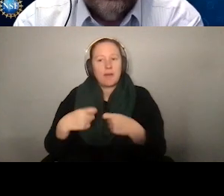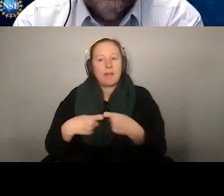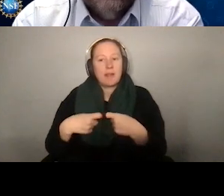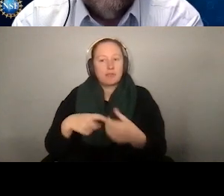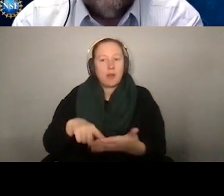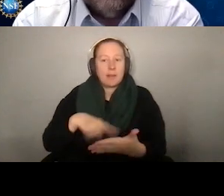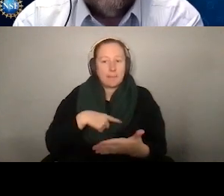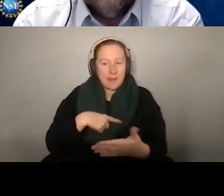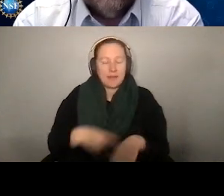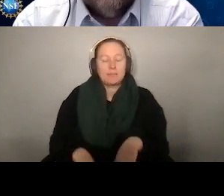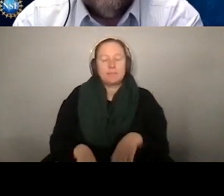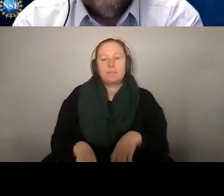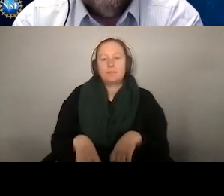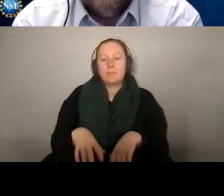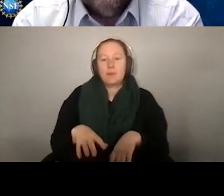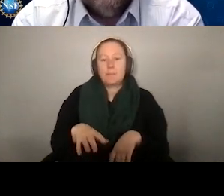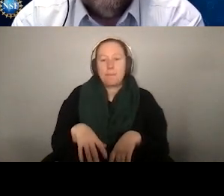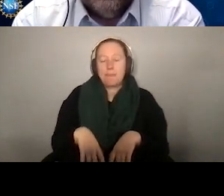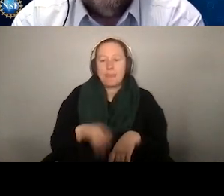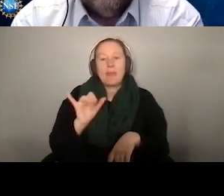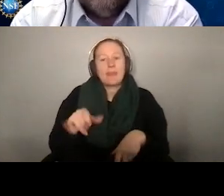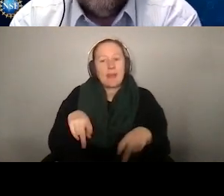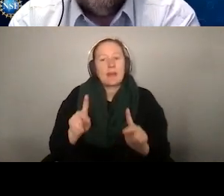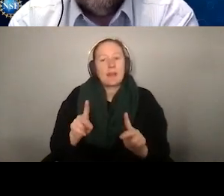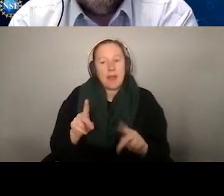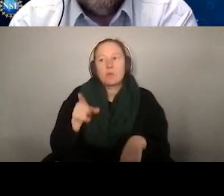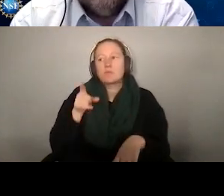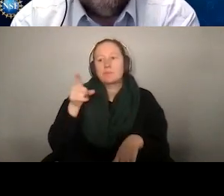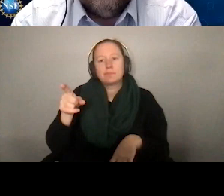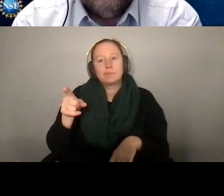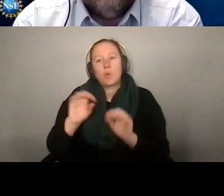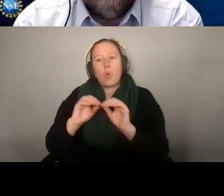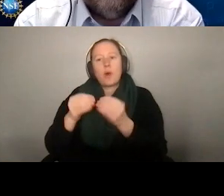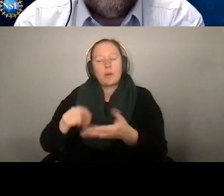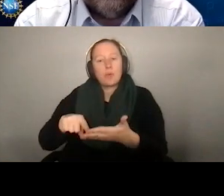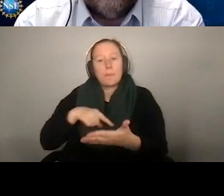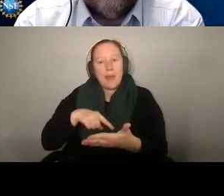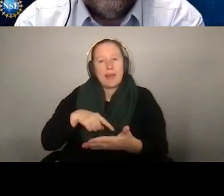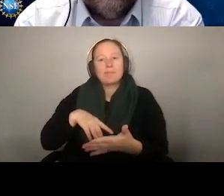This allows remitters to make secure electronic payments and decreases the processing time